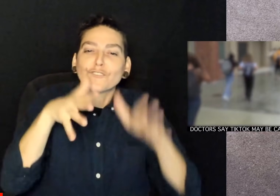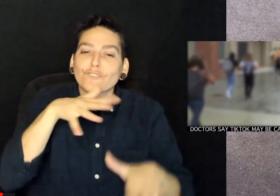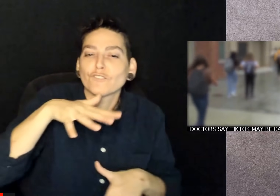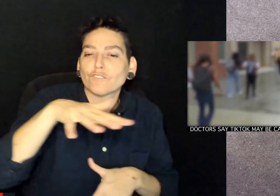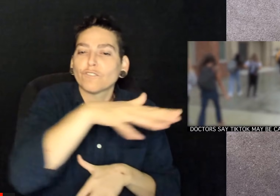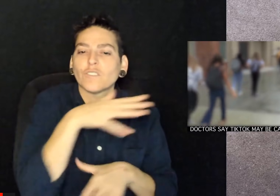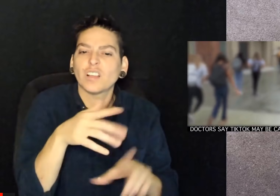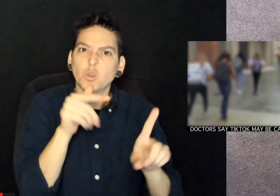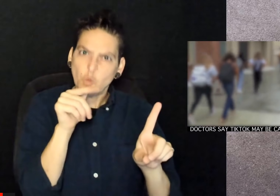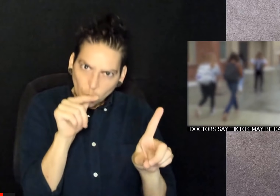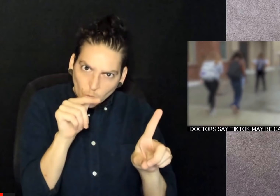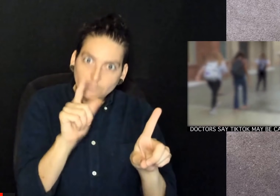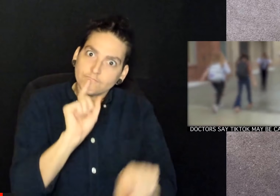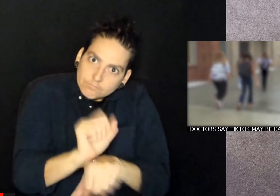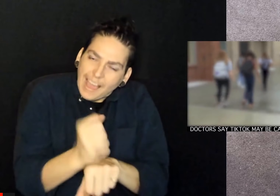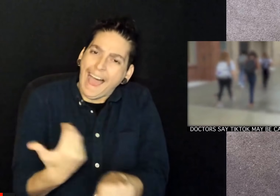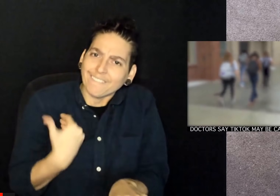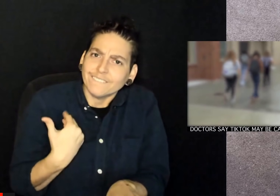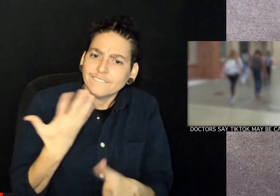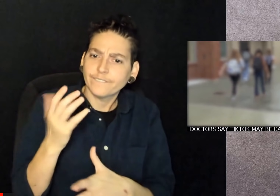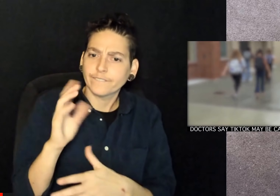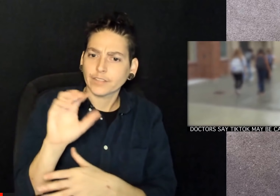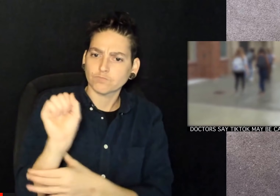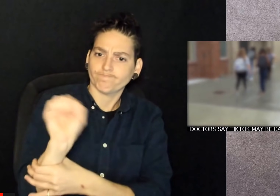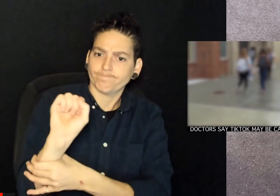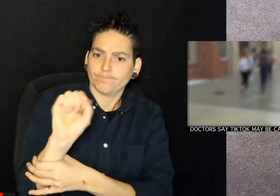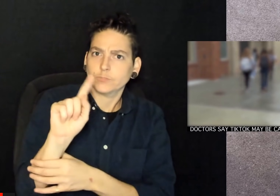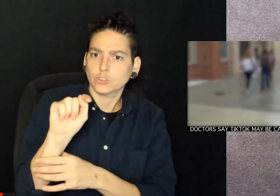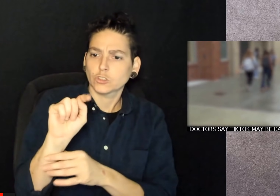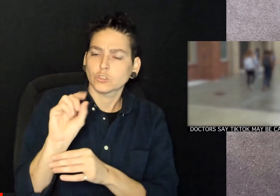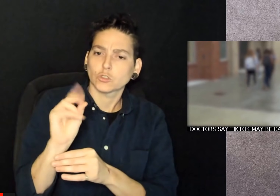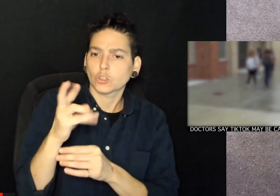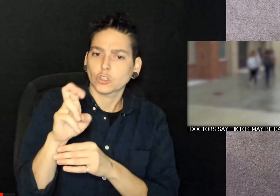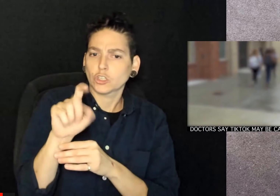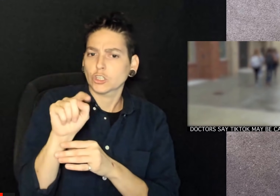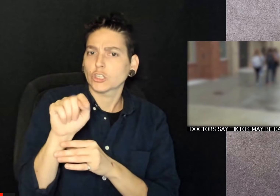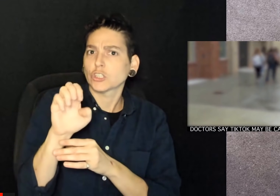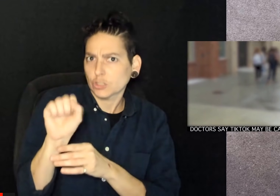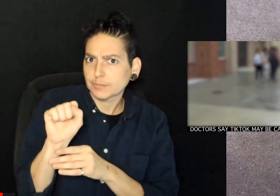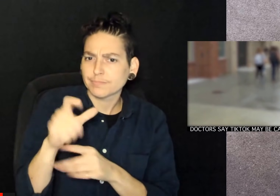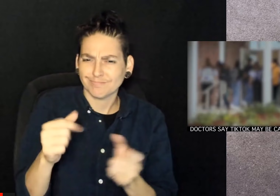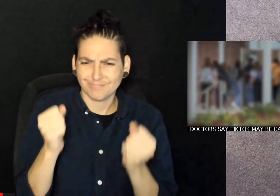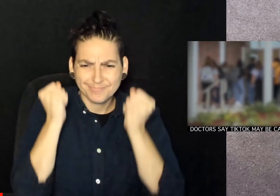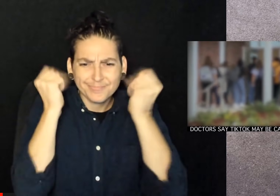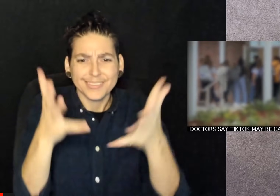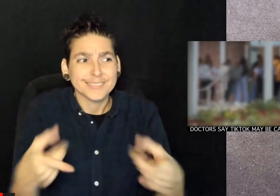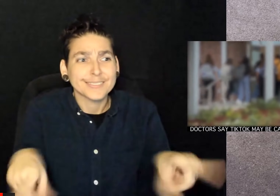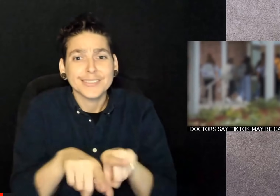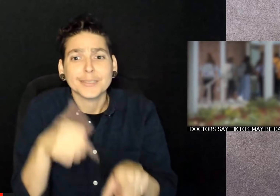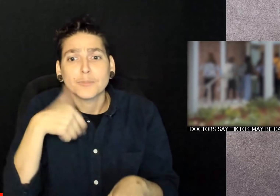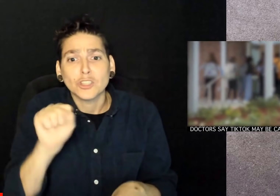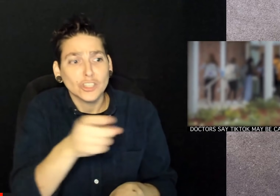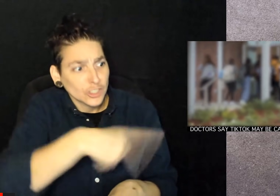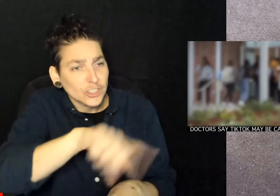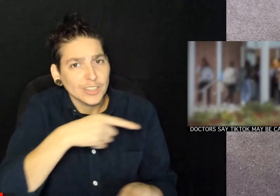an interest in watching TikTok videos from influencers with Tourette's many of the same